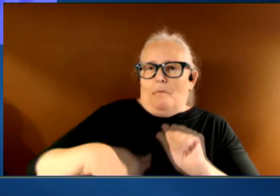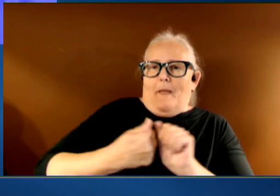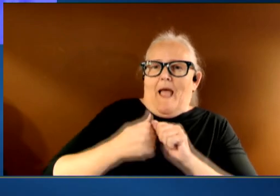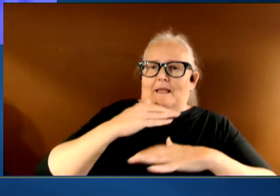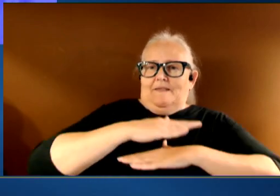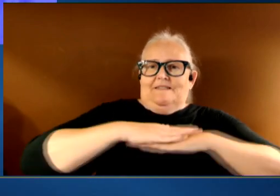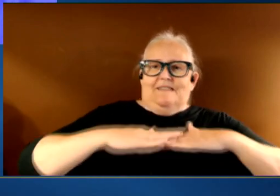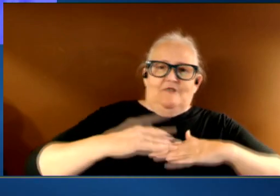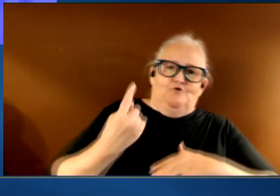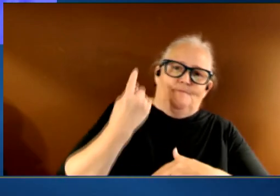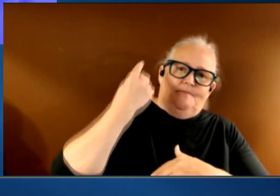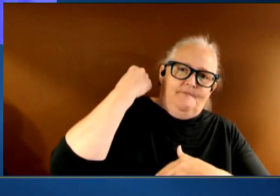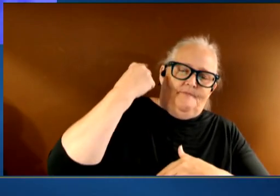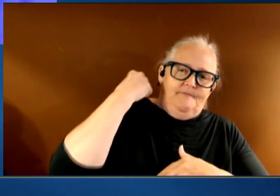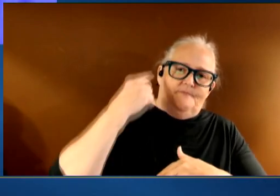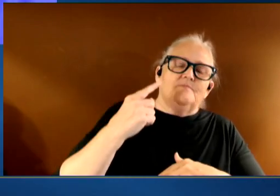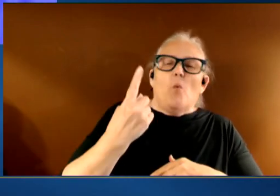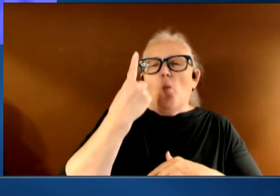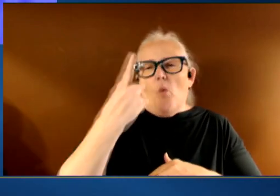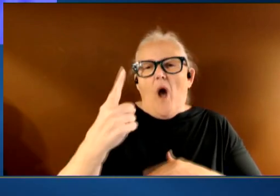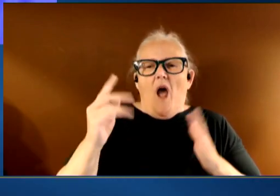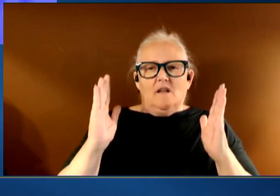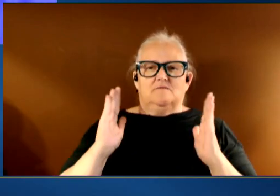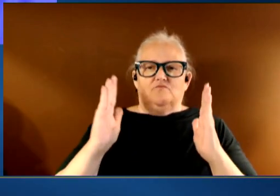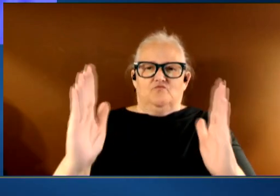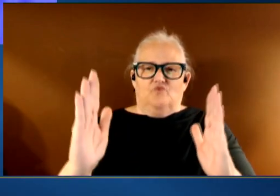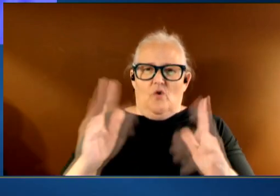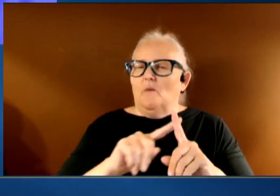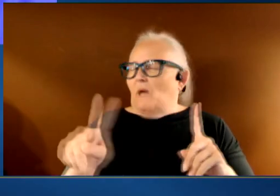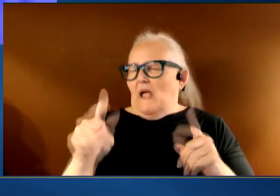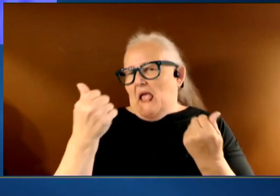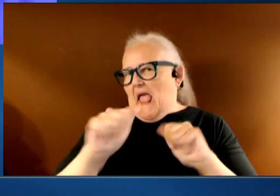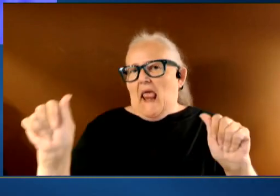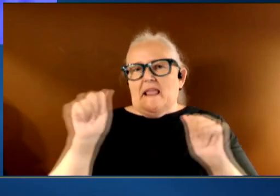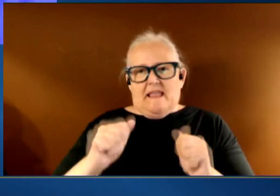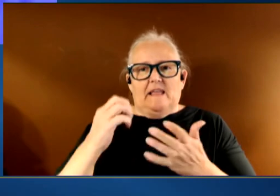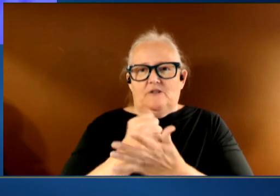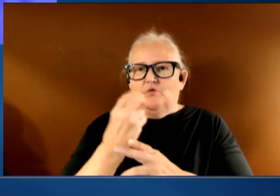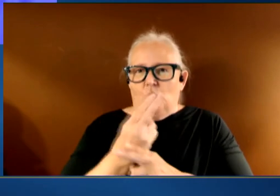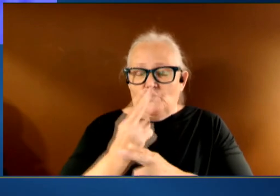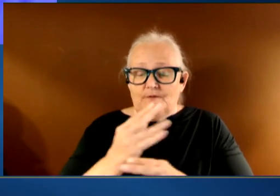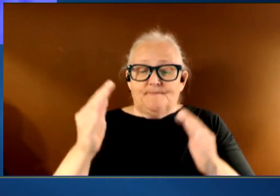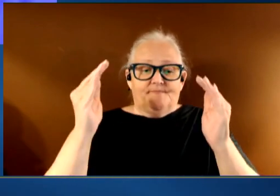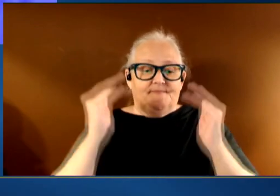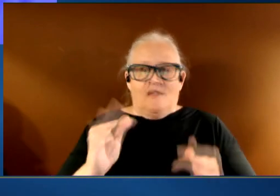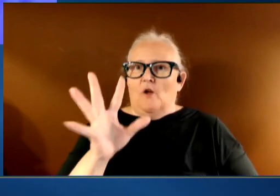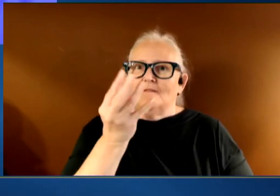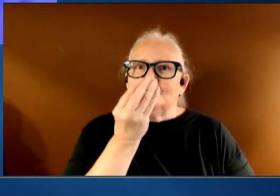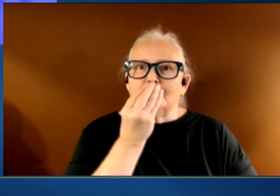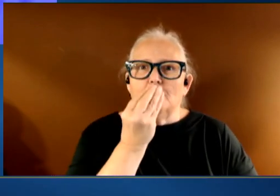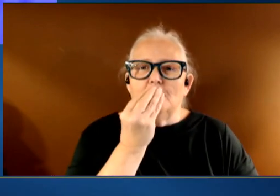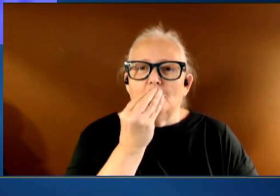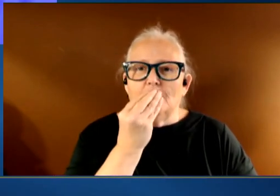but they are accessible to you. Food. I haven't been to a government event with food. This is